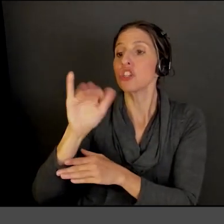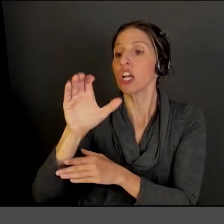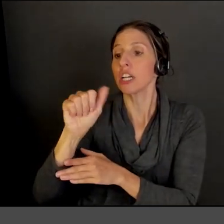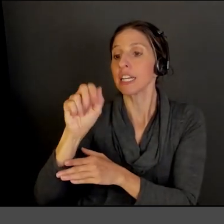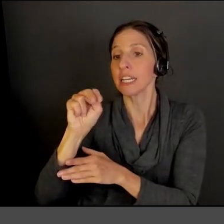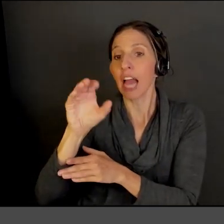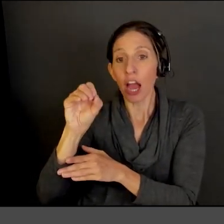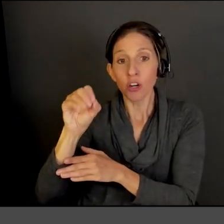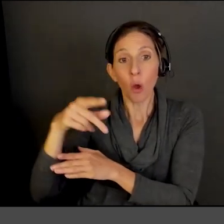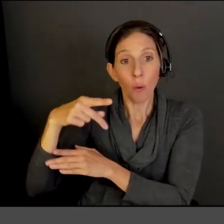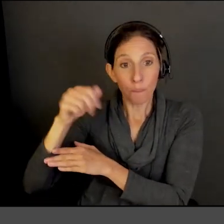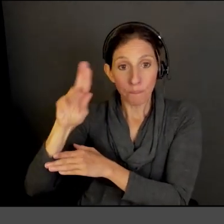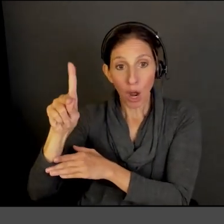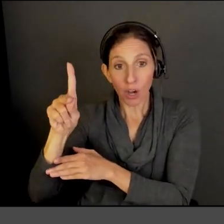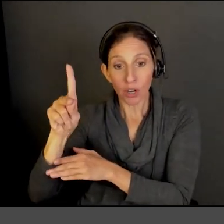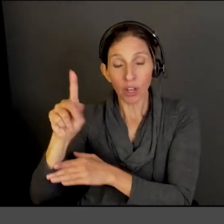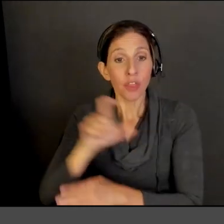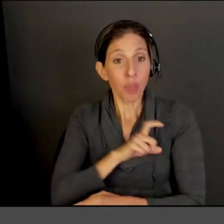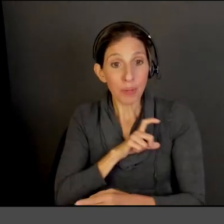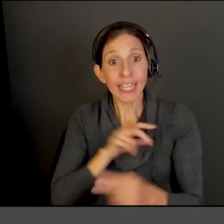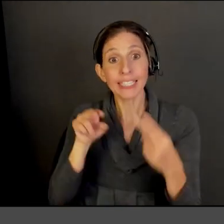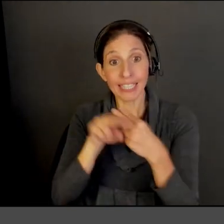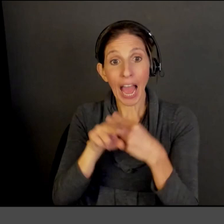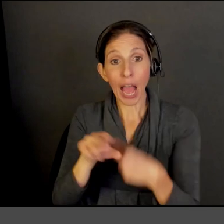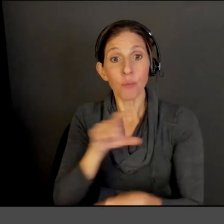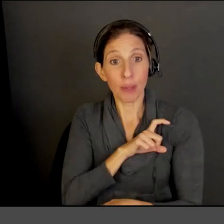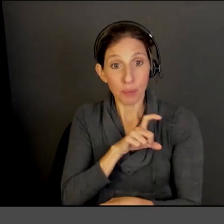AND THIS IS THE LOGAN HEIGHTS BARRIO IN SAN DIEGO, CALIFORNIA.